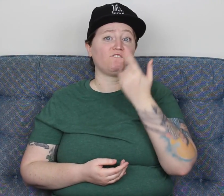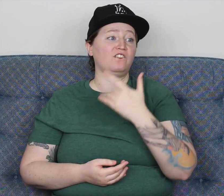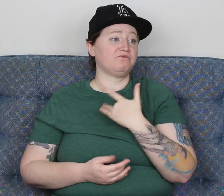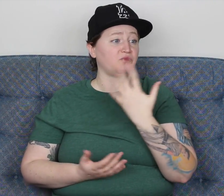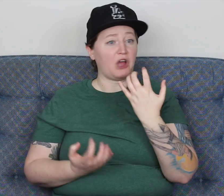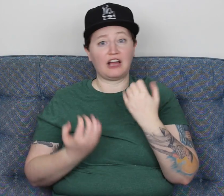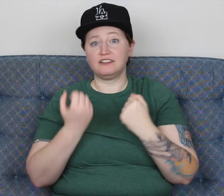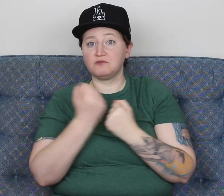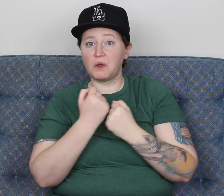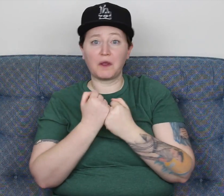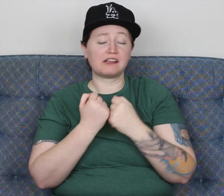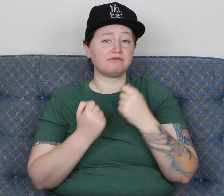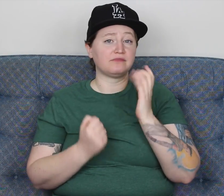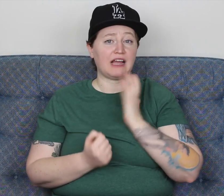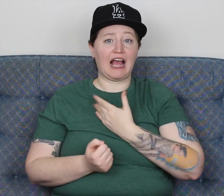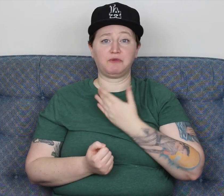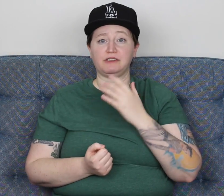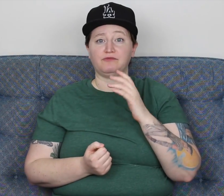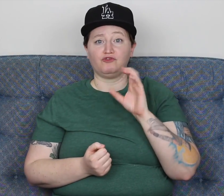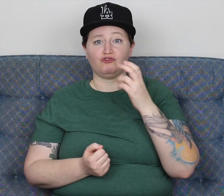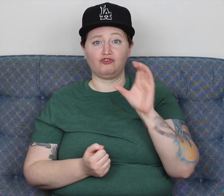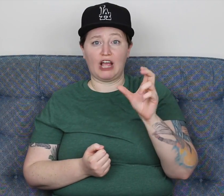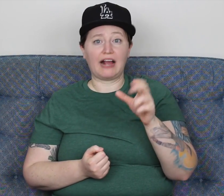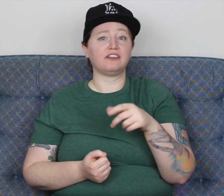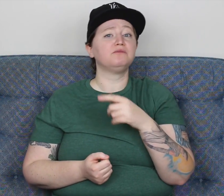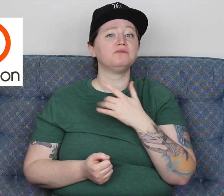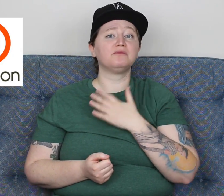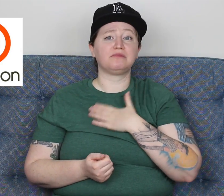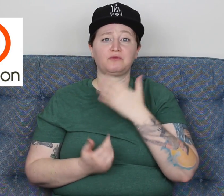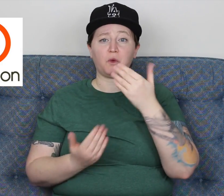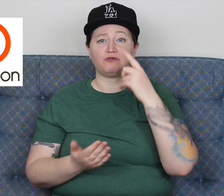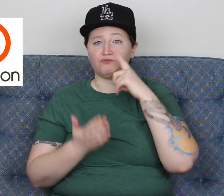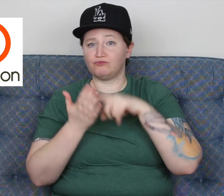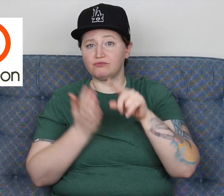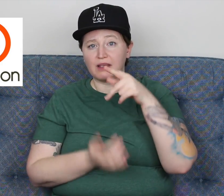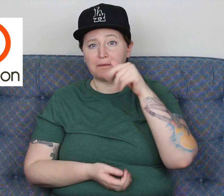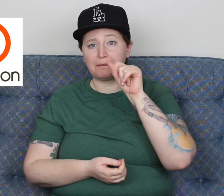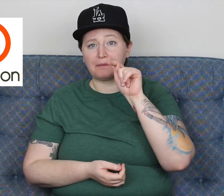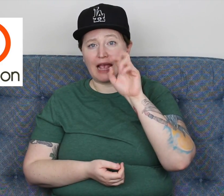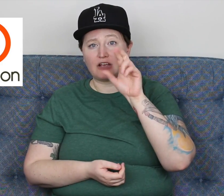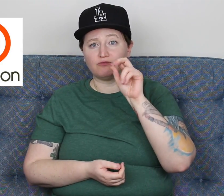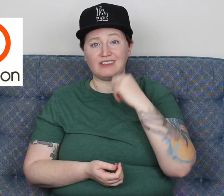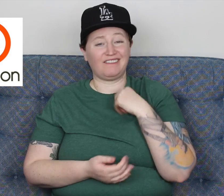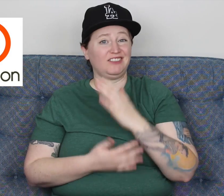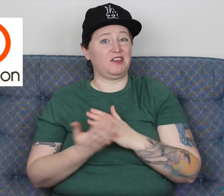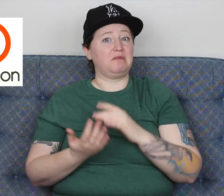Also, if you want to provide support for our channel you can check out our Patreon page.